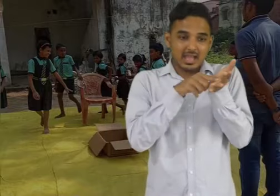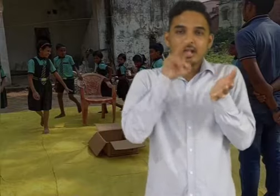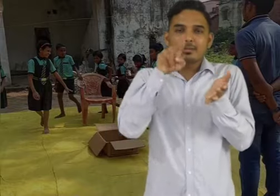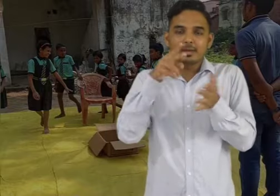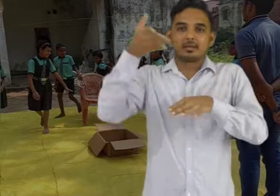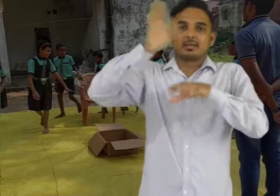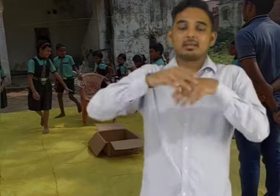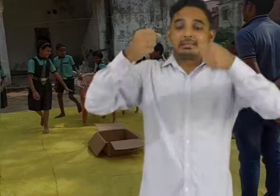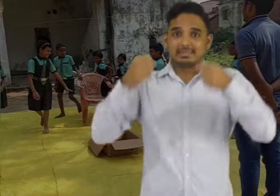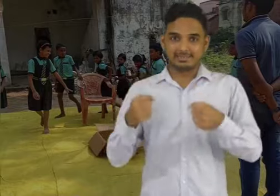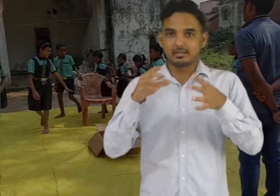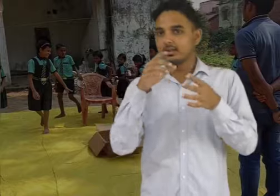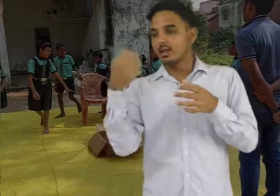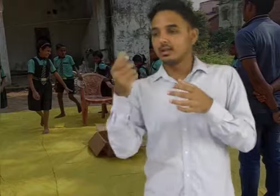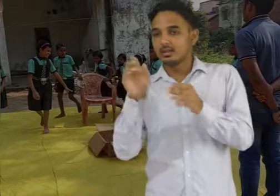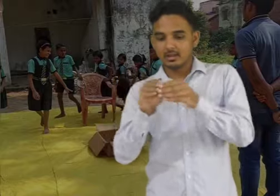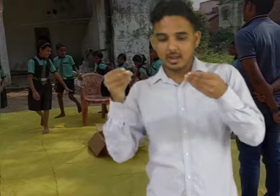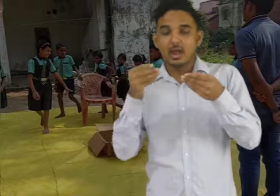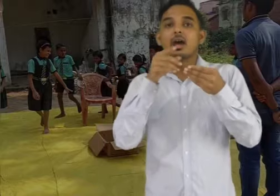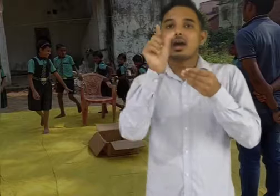prepositions better